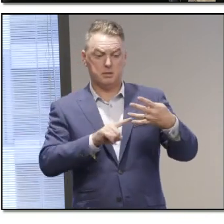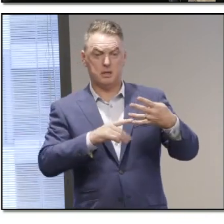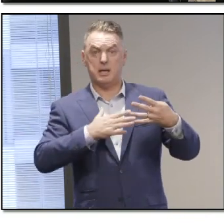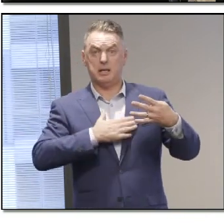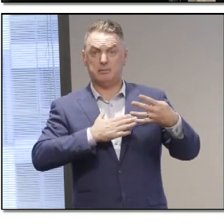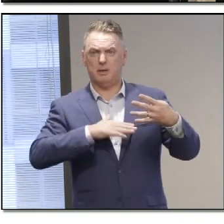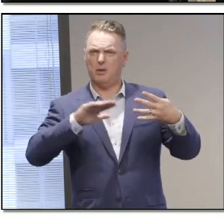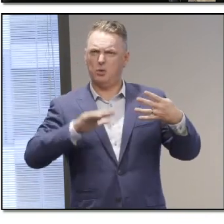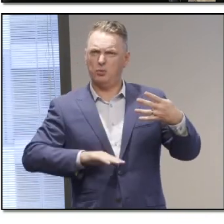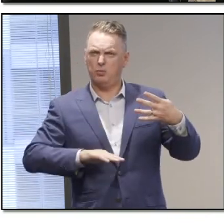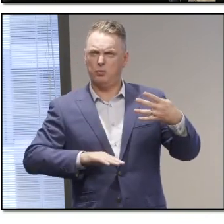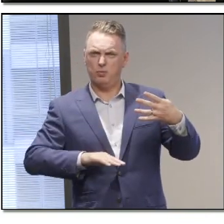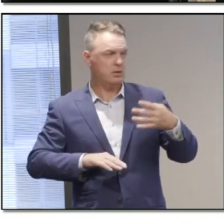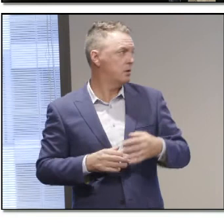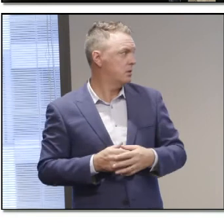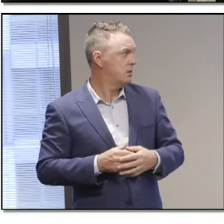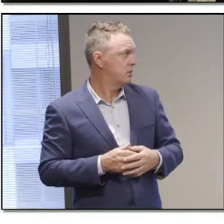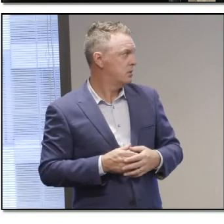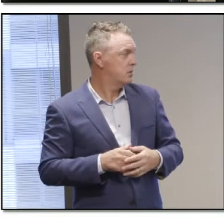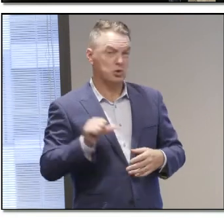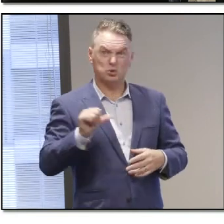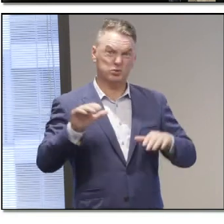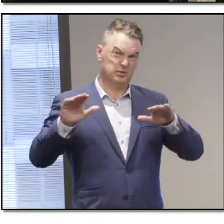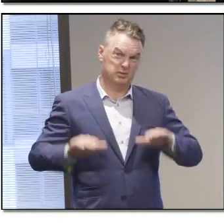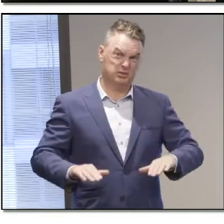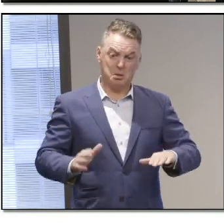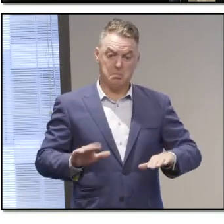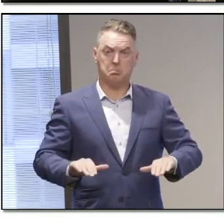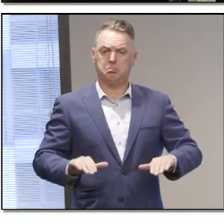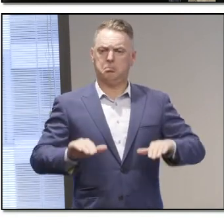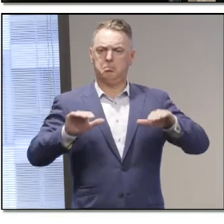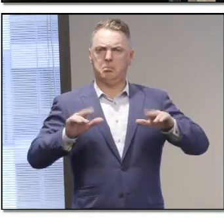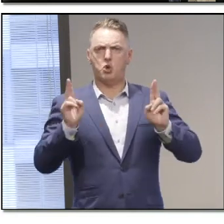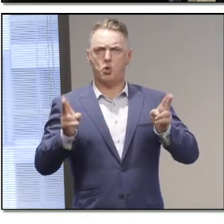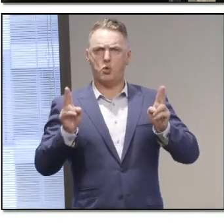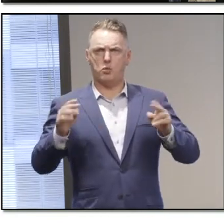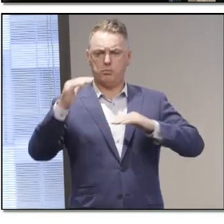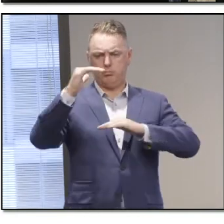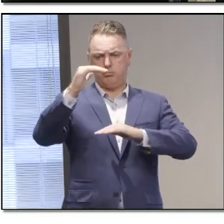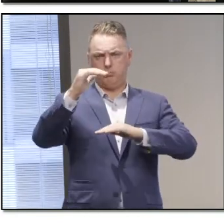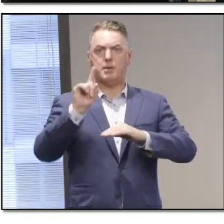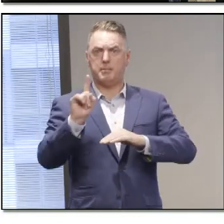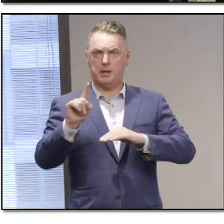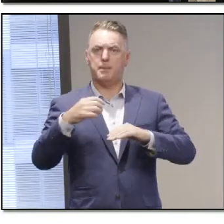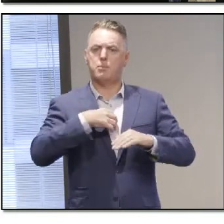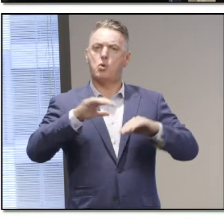Now, normal is down here. They're well within the normal range but they are lower than the controls.